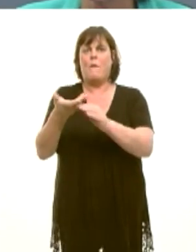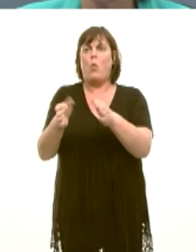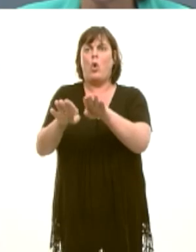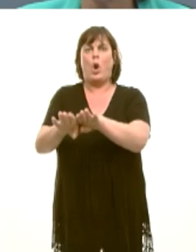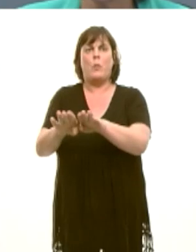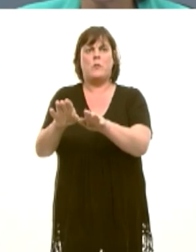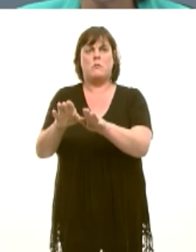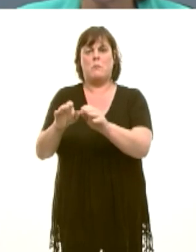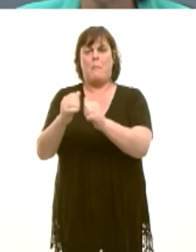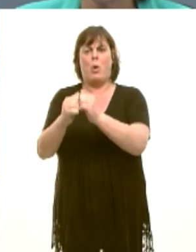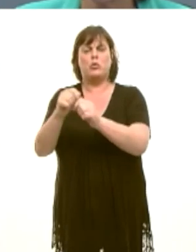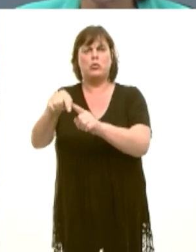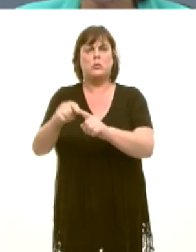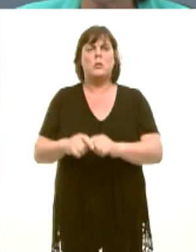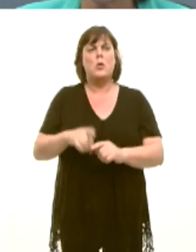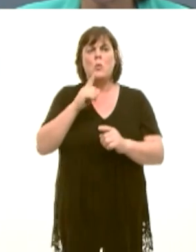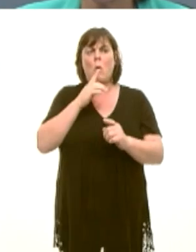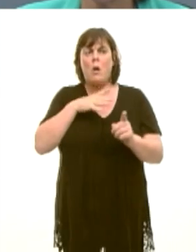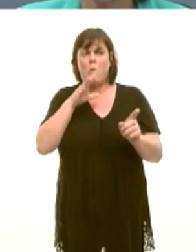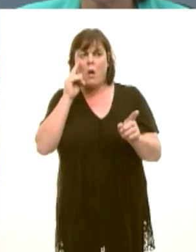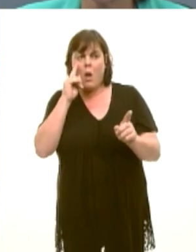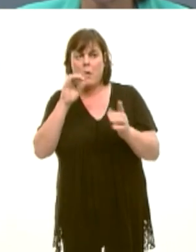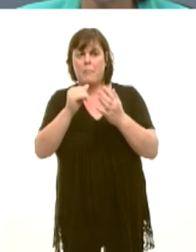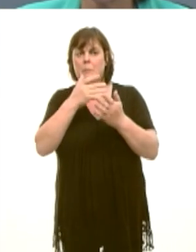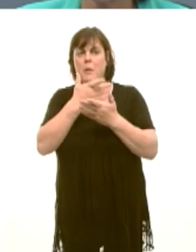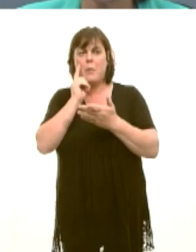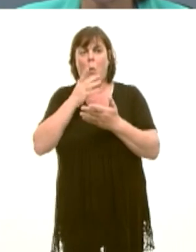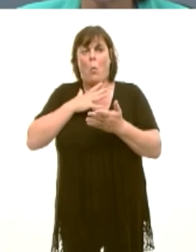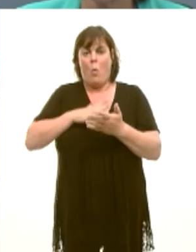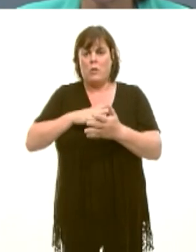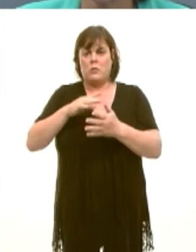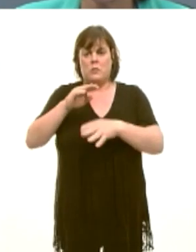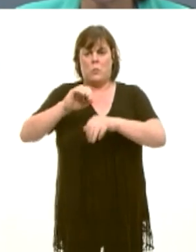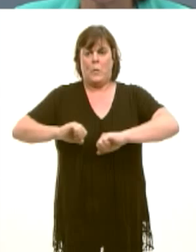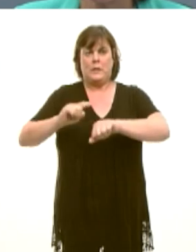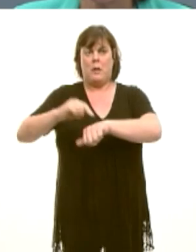people on those waiting lists will want to see that reduction happen. Where, given that